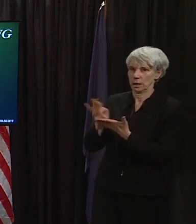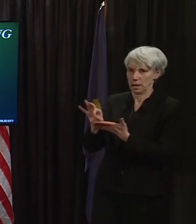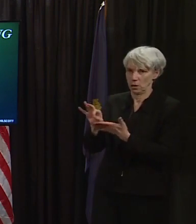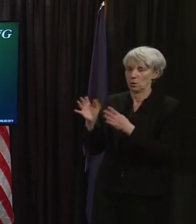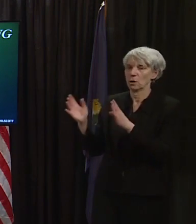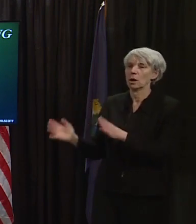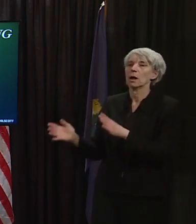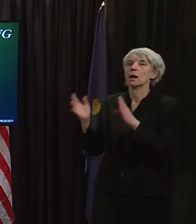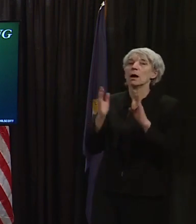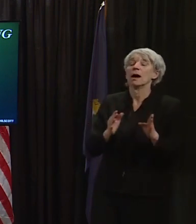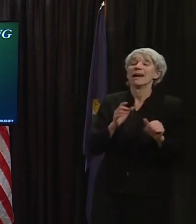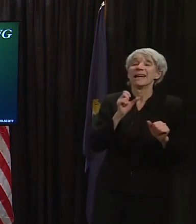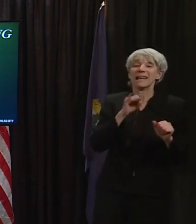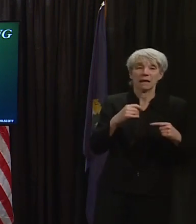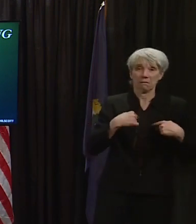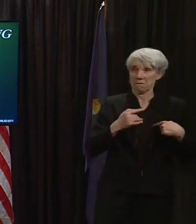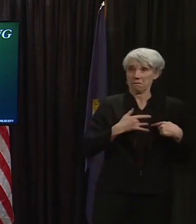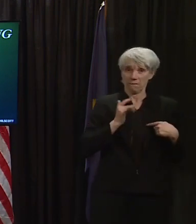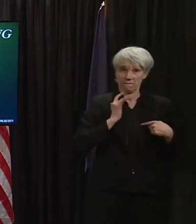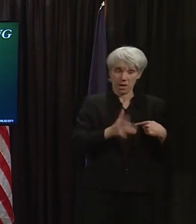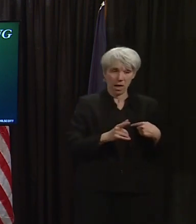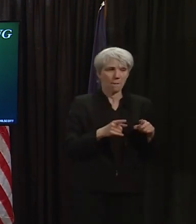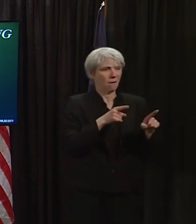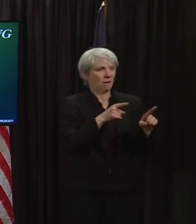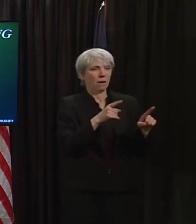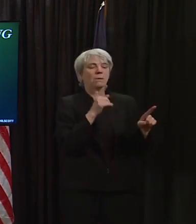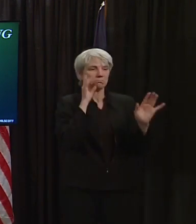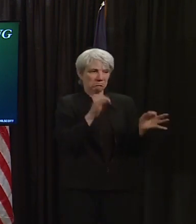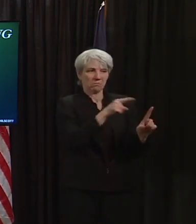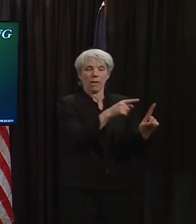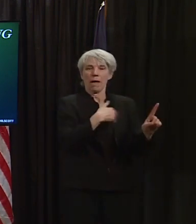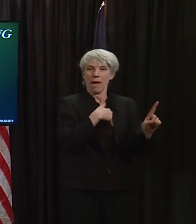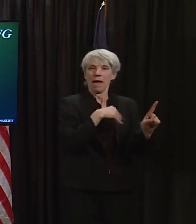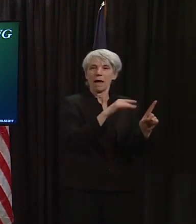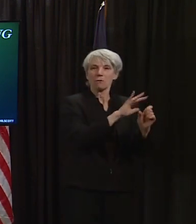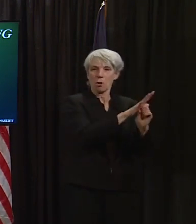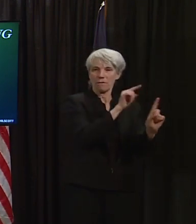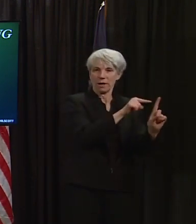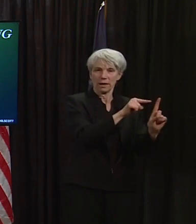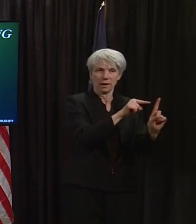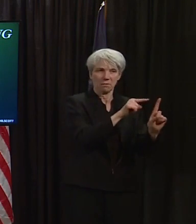person when you are a close contact but may or may not become infected